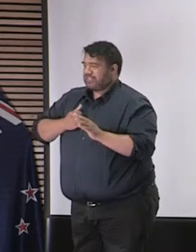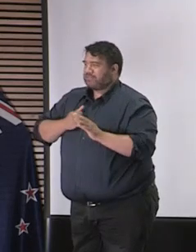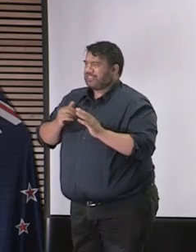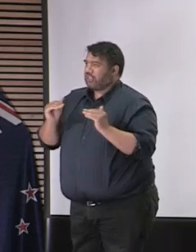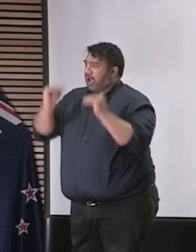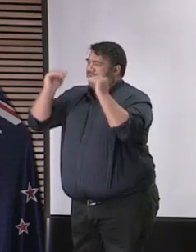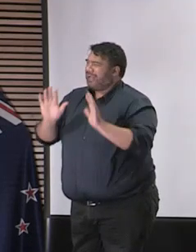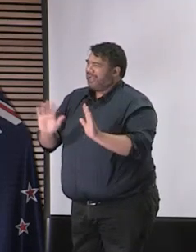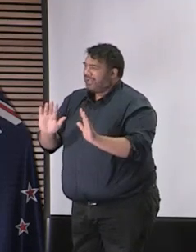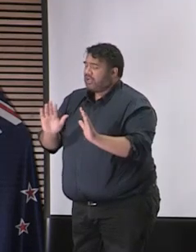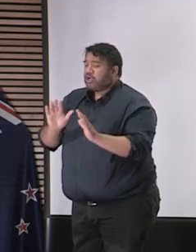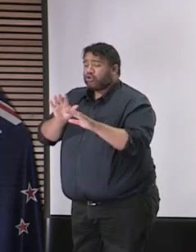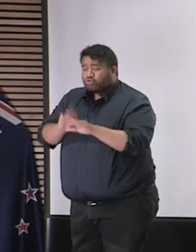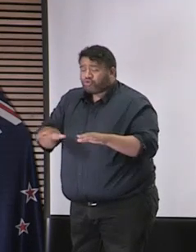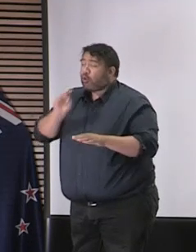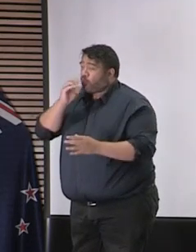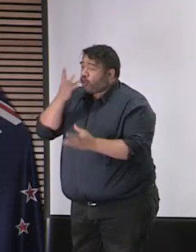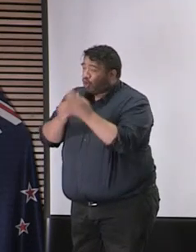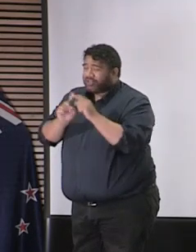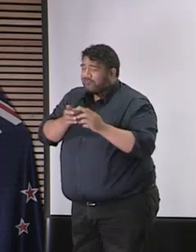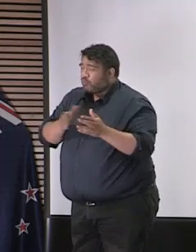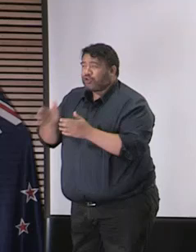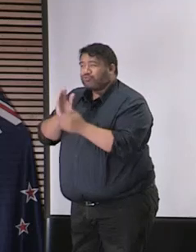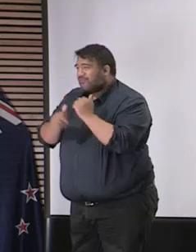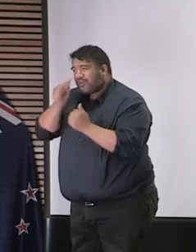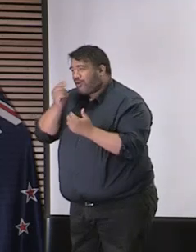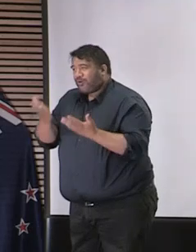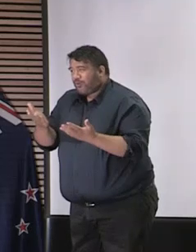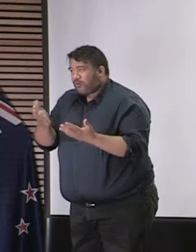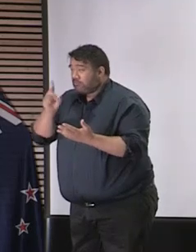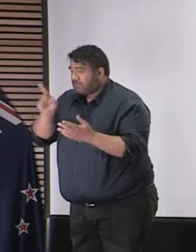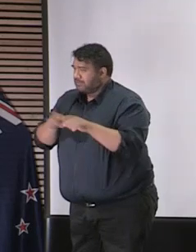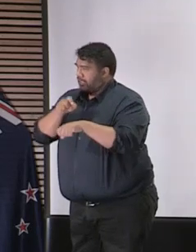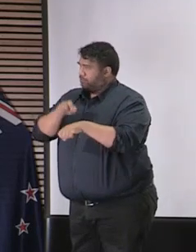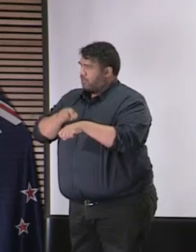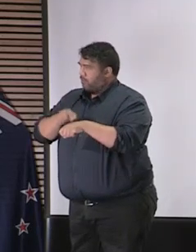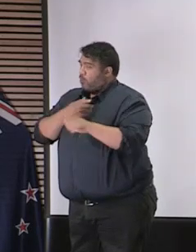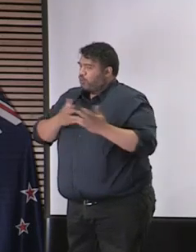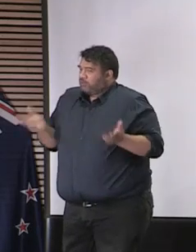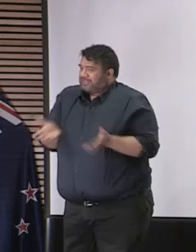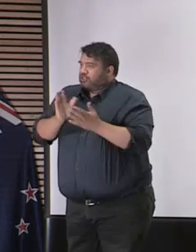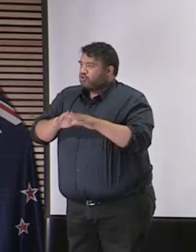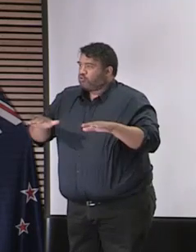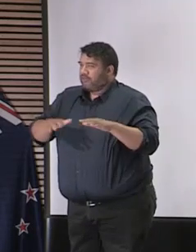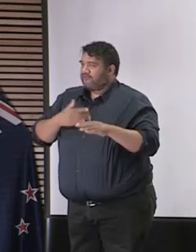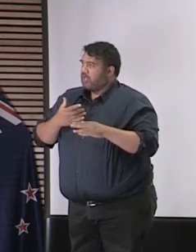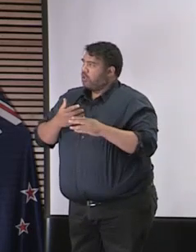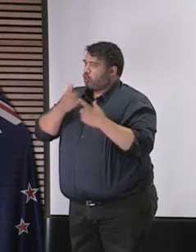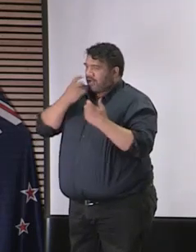schooling-style environment. So parents do need to go easy on themselves with their expectations. Children will be learning in many, many ways